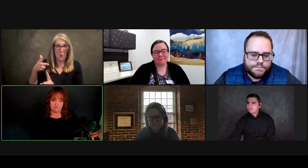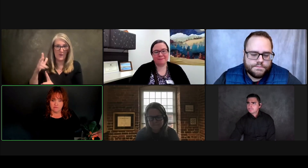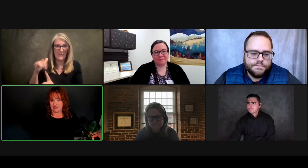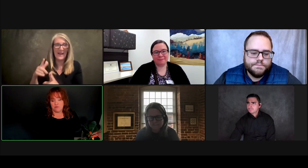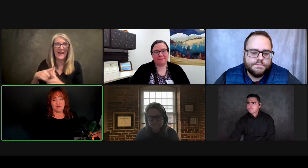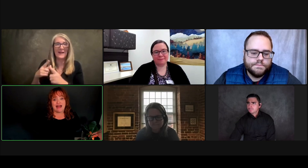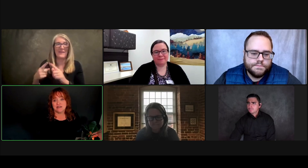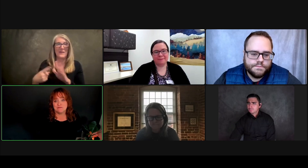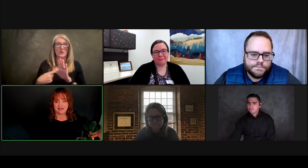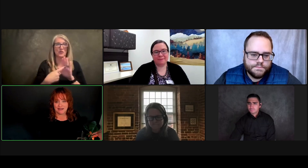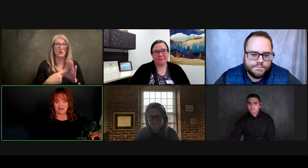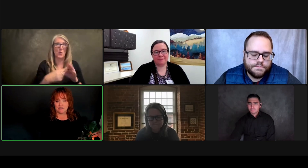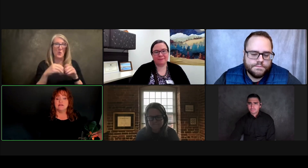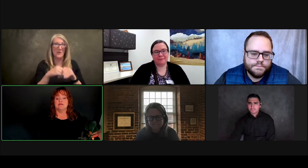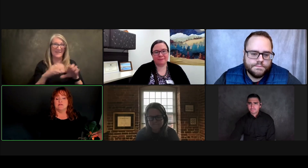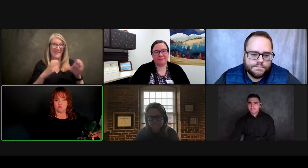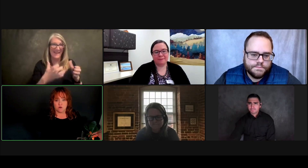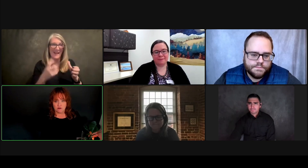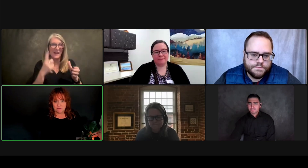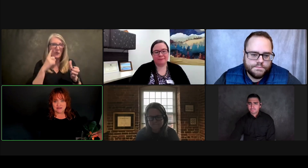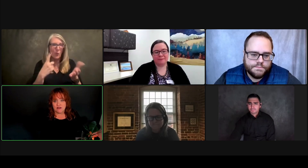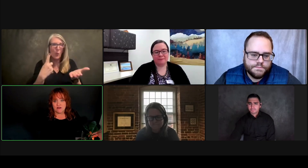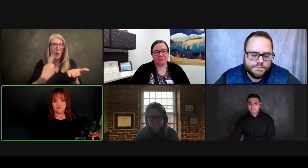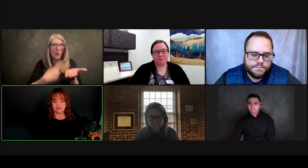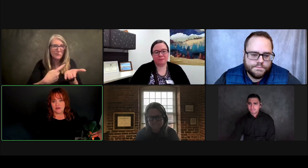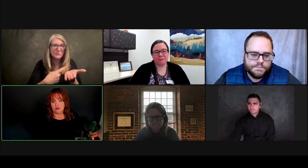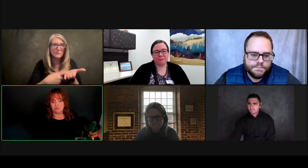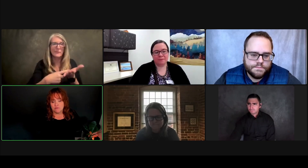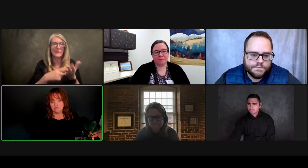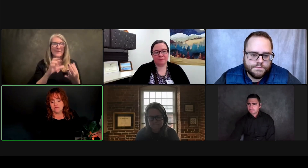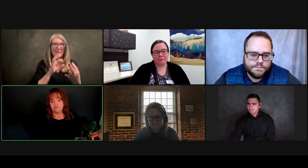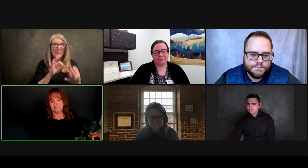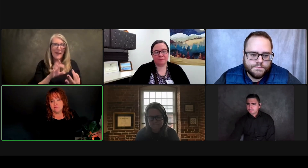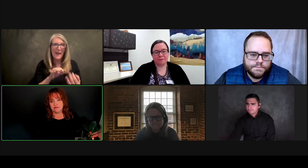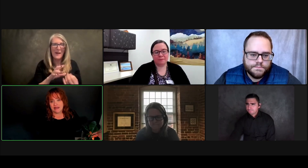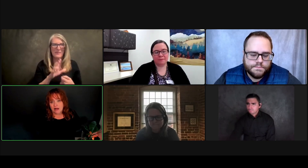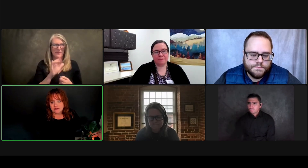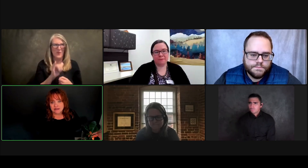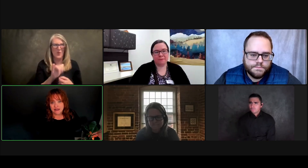in a practicum setting, record themselves counseling.